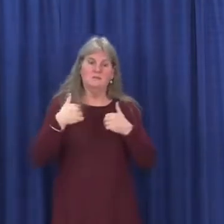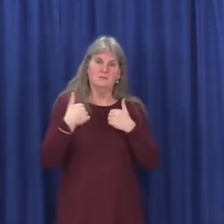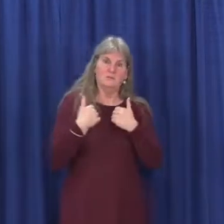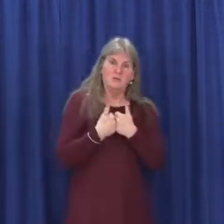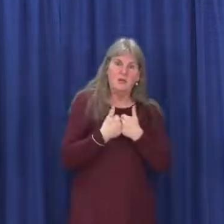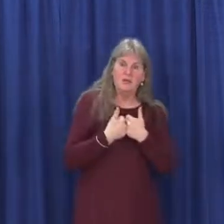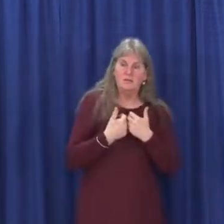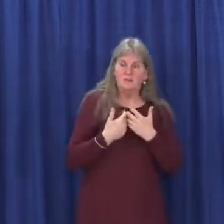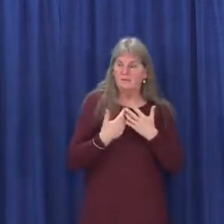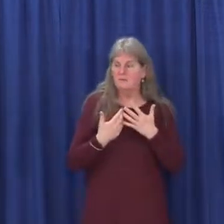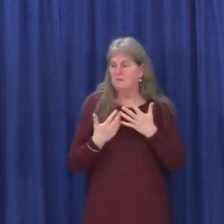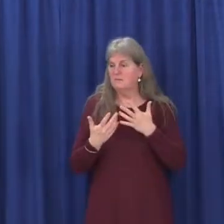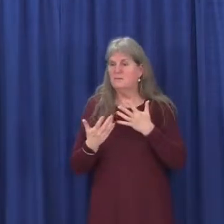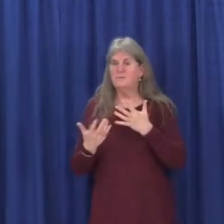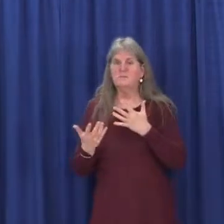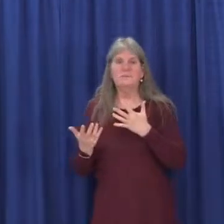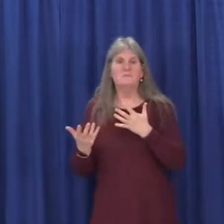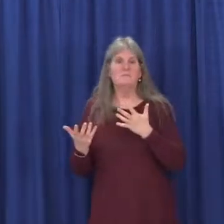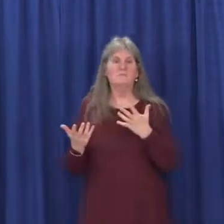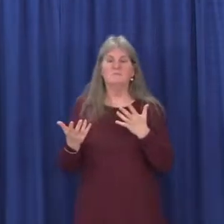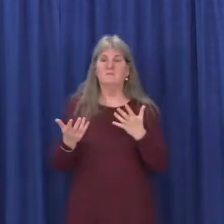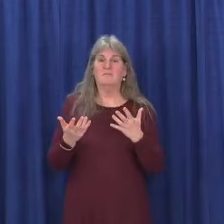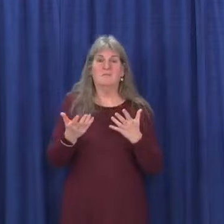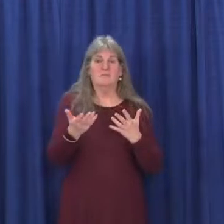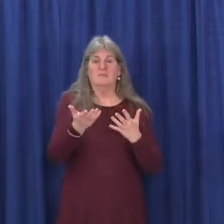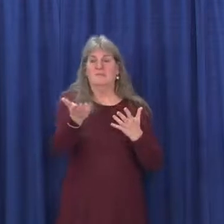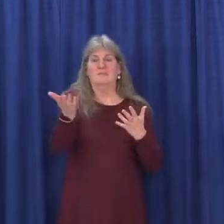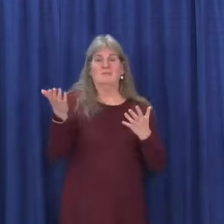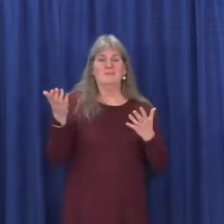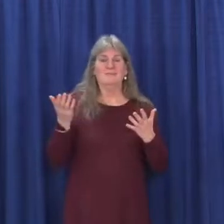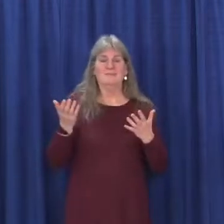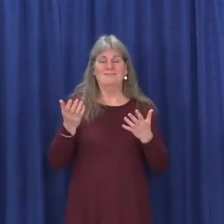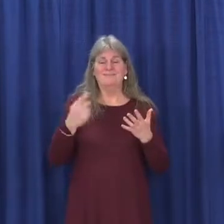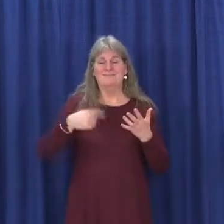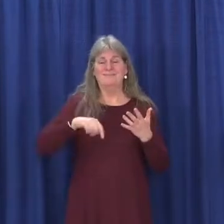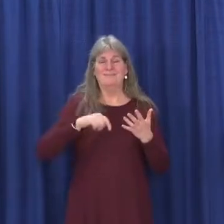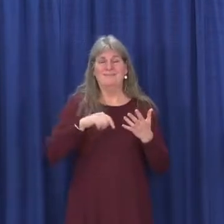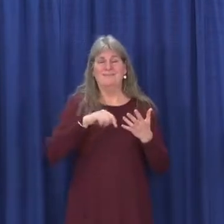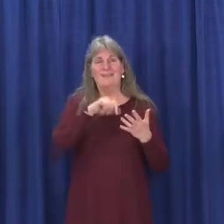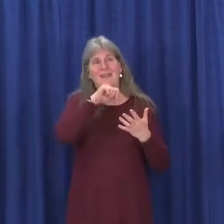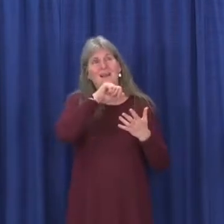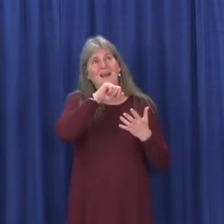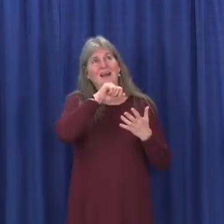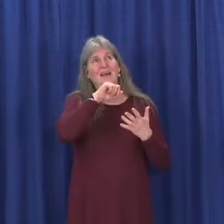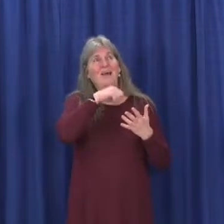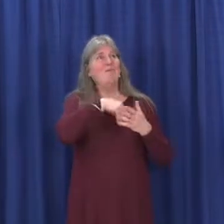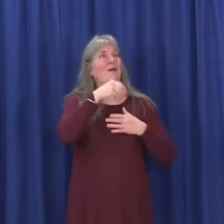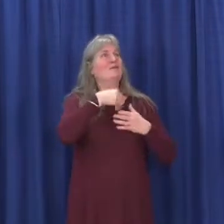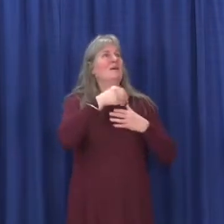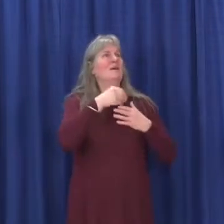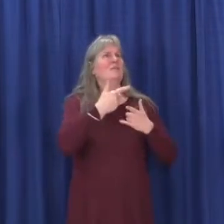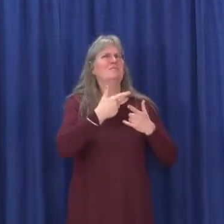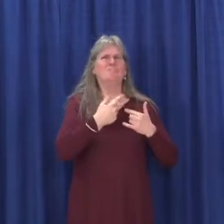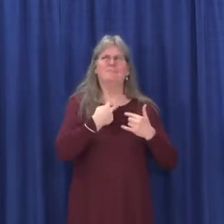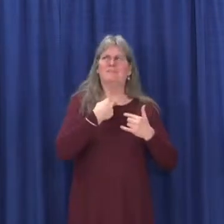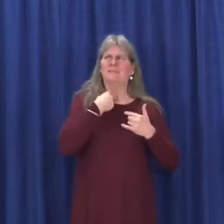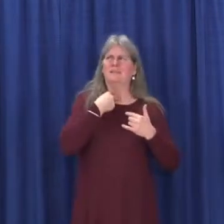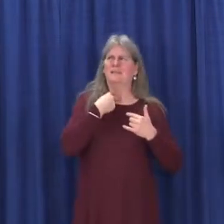even-- even those of us who like to play outside in the snow, it can be a lot of darkness, that we've had to get to this